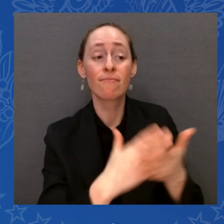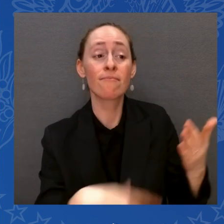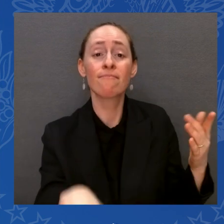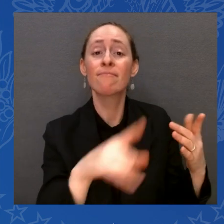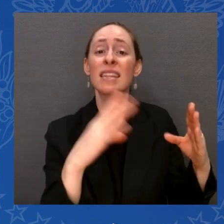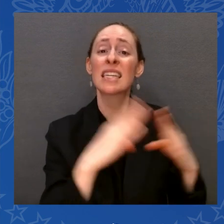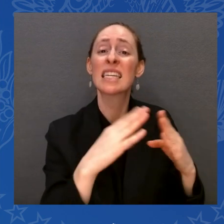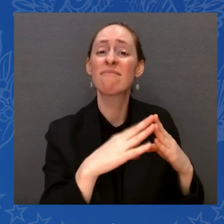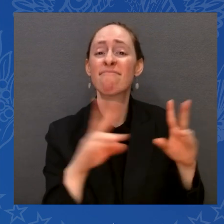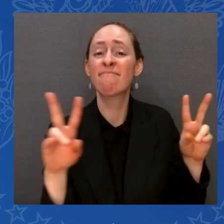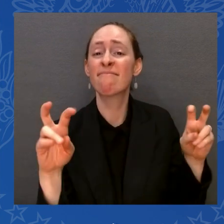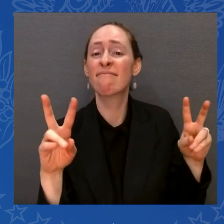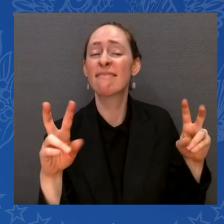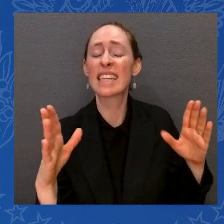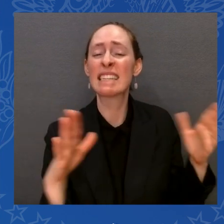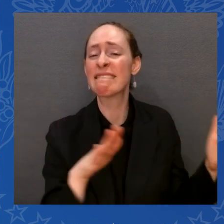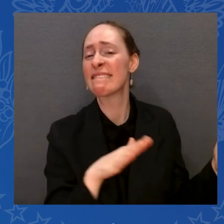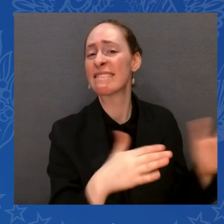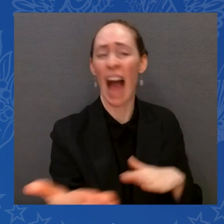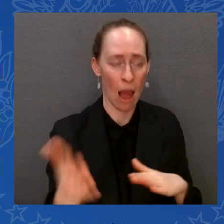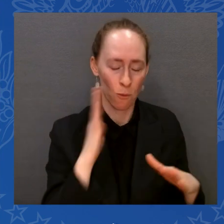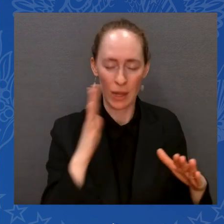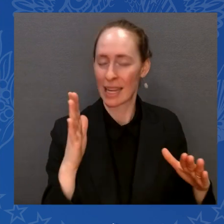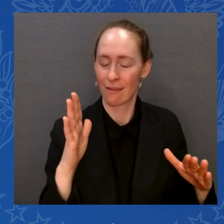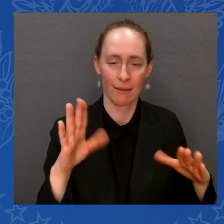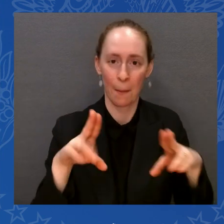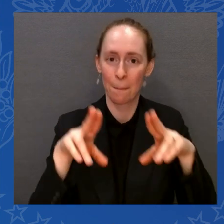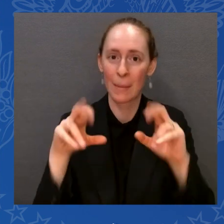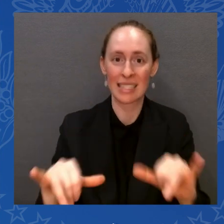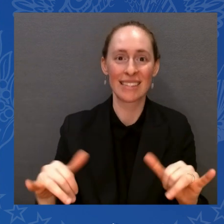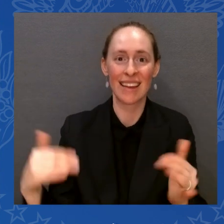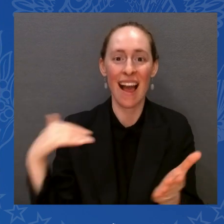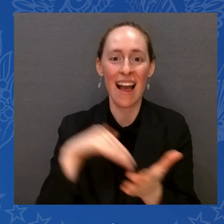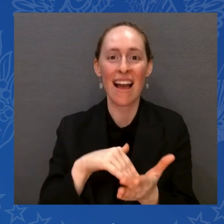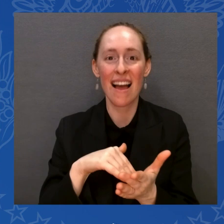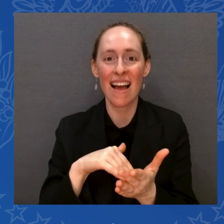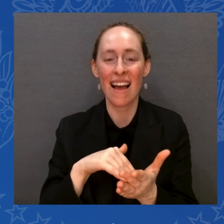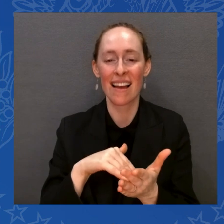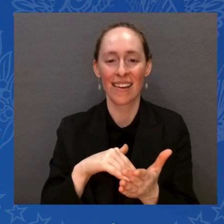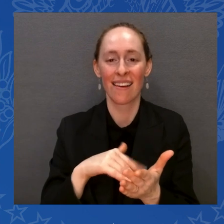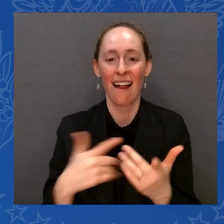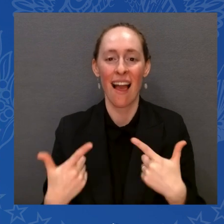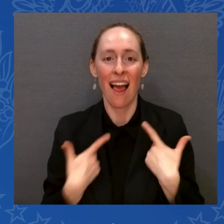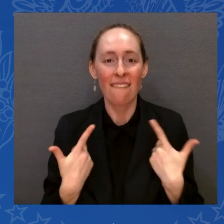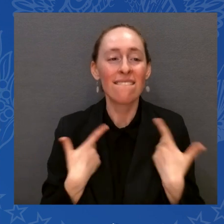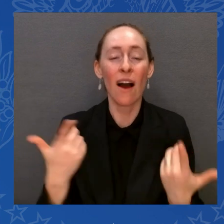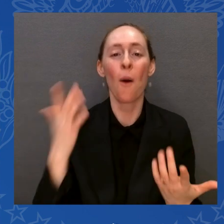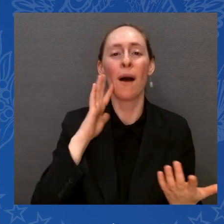but a sense of pride. I'm from Scranton, Pennsylvania. I was raised in a little steel town called Claymont, Delaware.